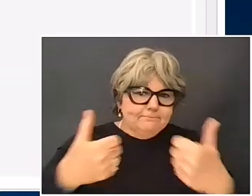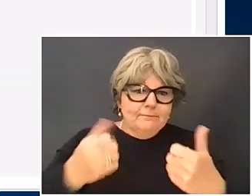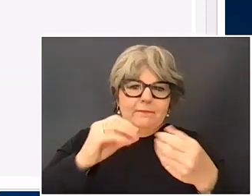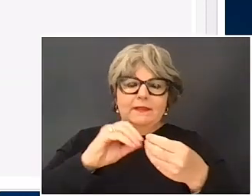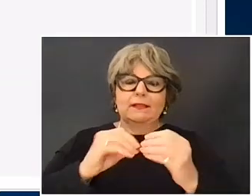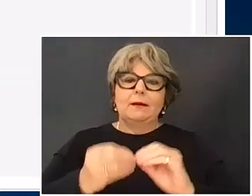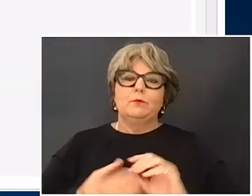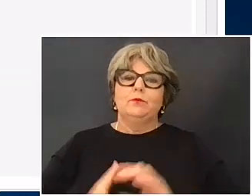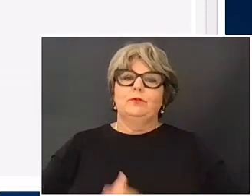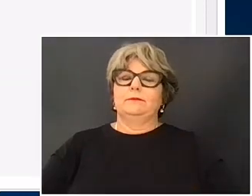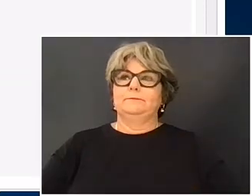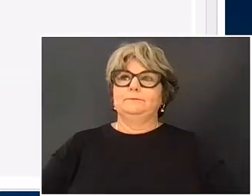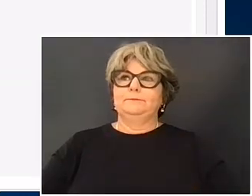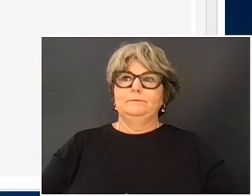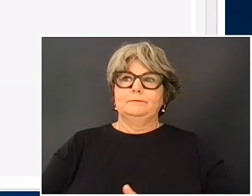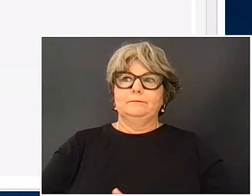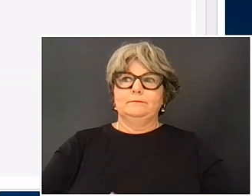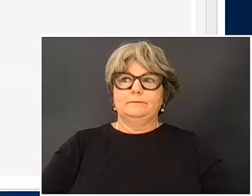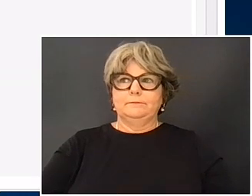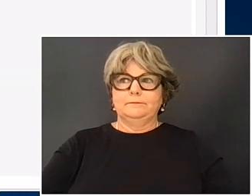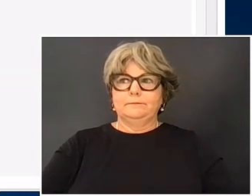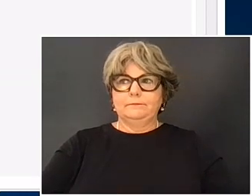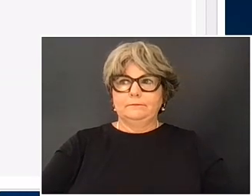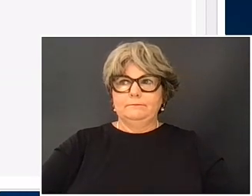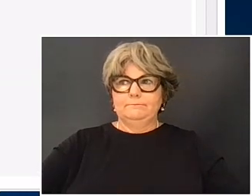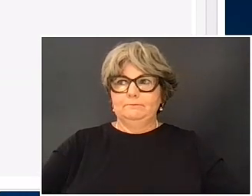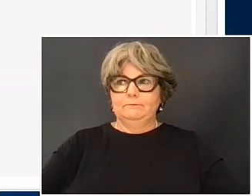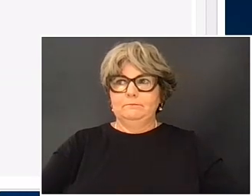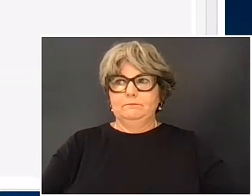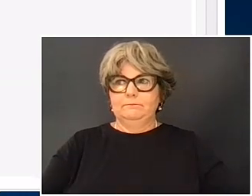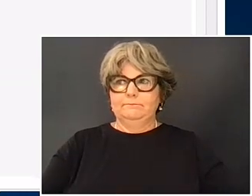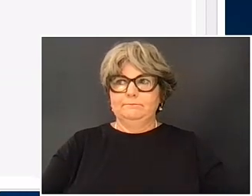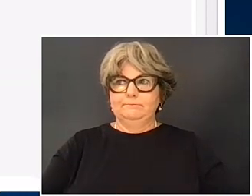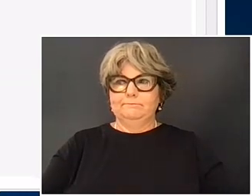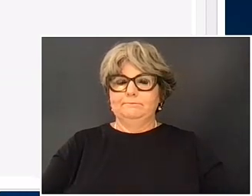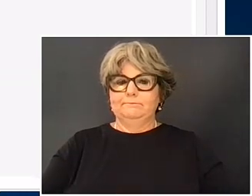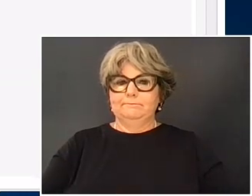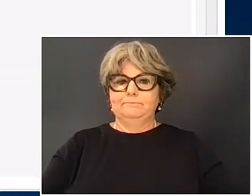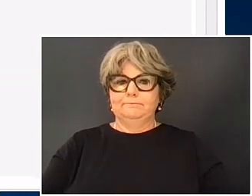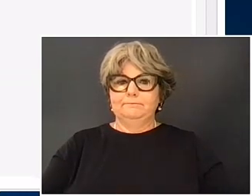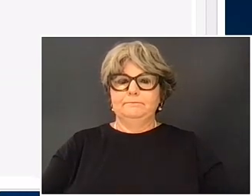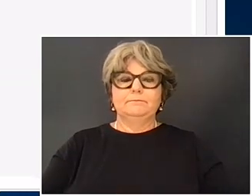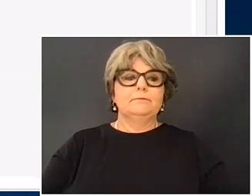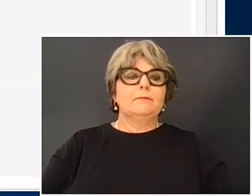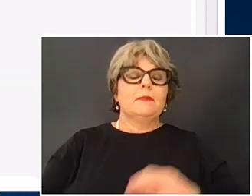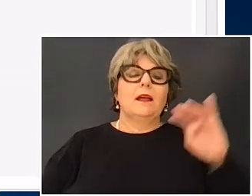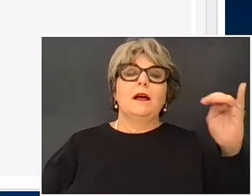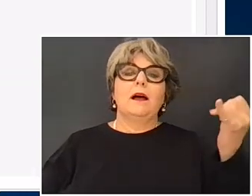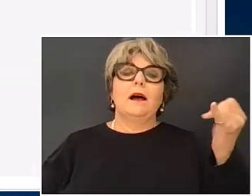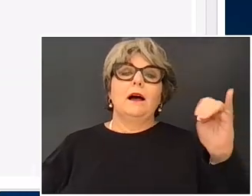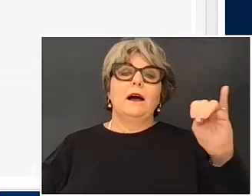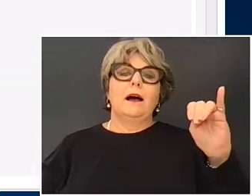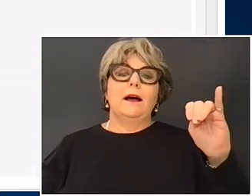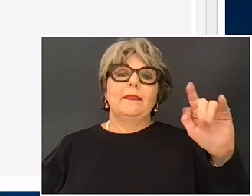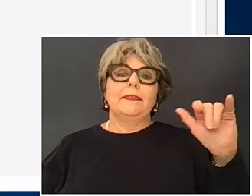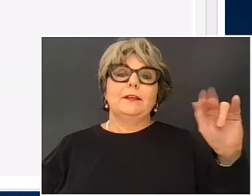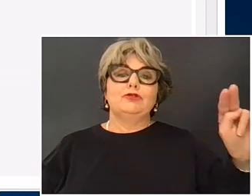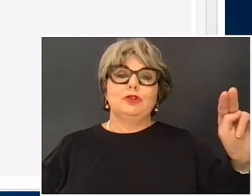Okay. We'll take Jillian and then if there's no other questions, we can move along. But Jillian, go ahead.